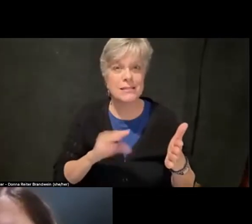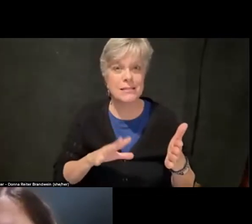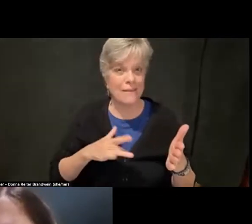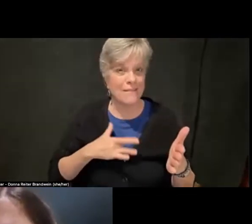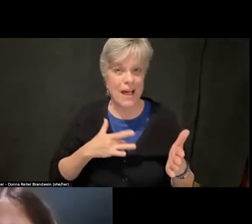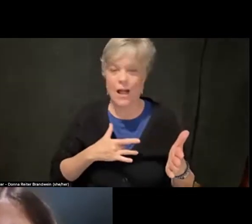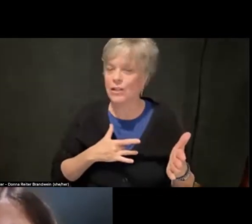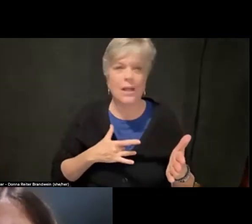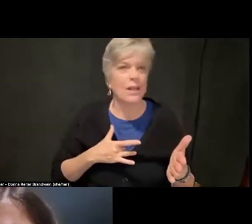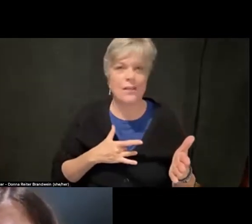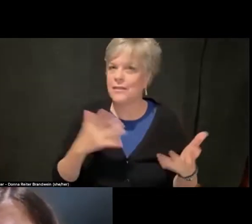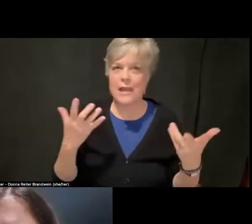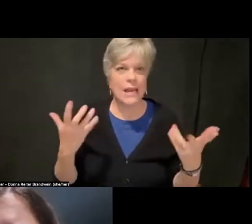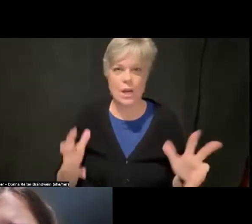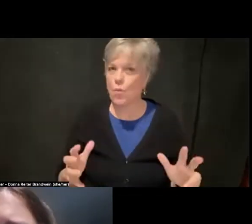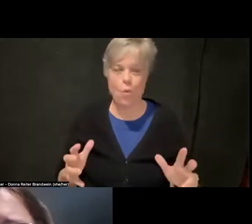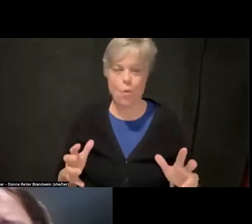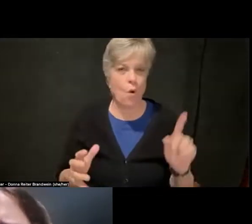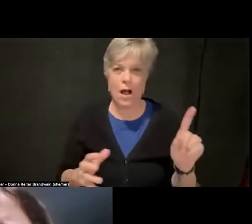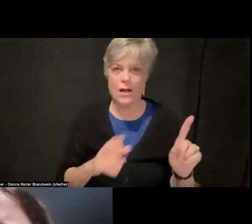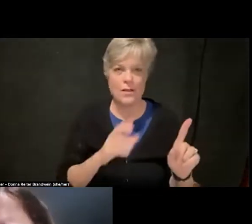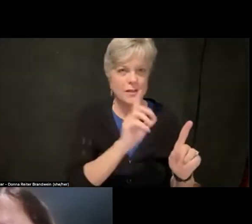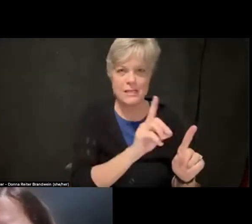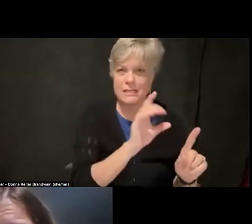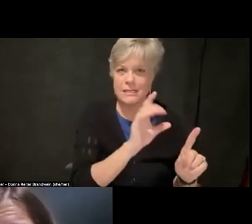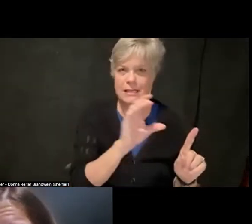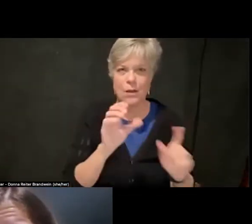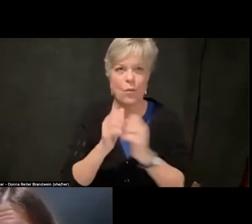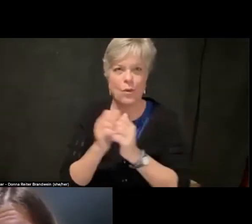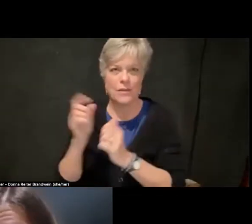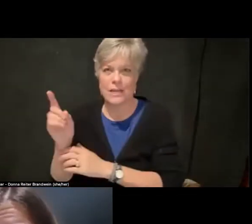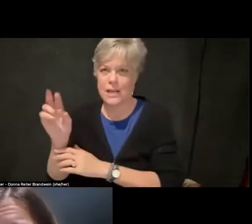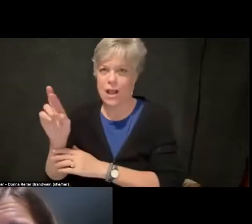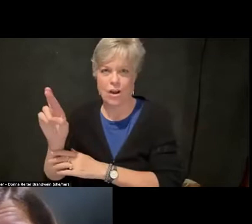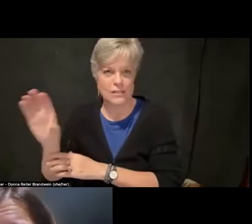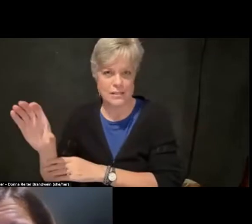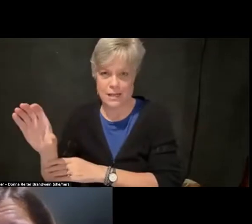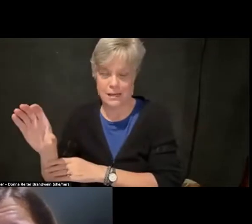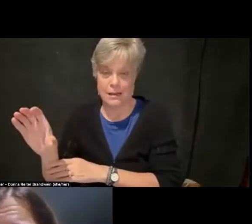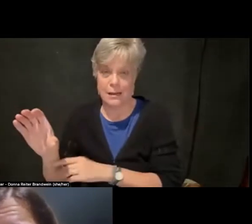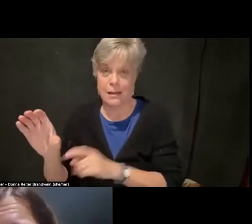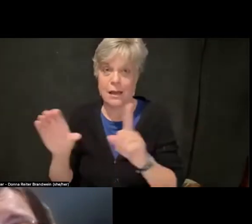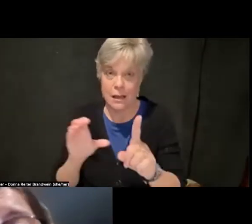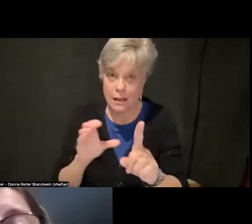with the DRC. Not because they didn't like the idea of a one stop shop,